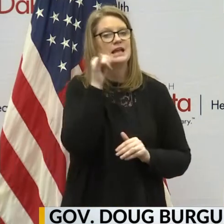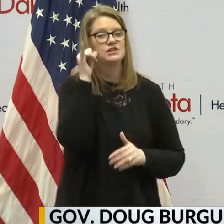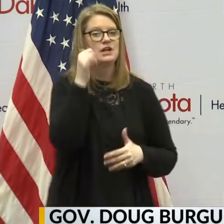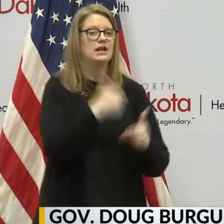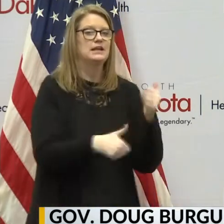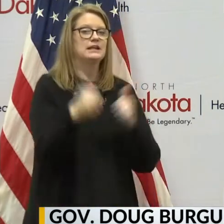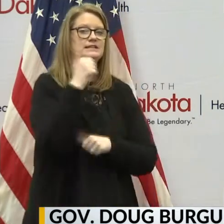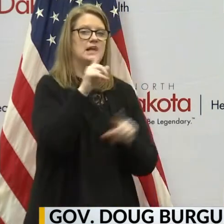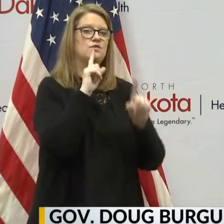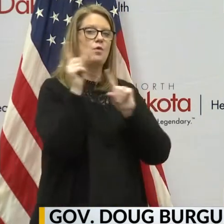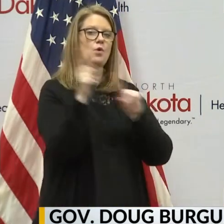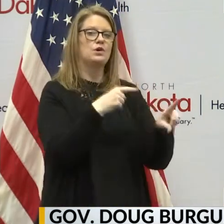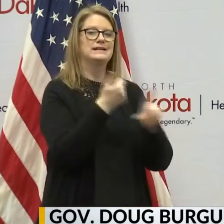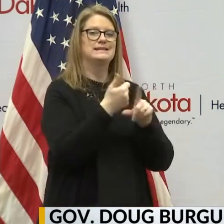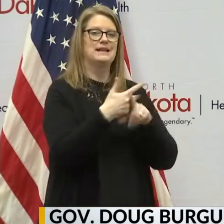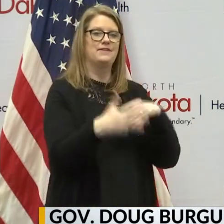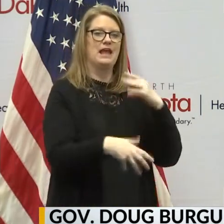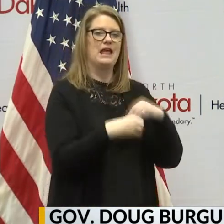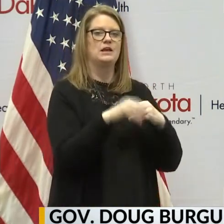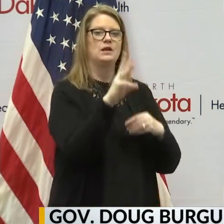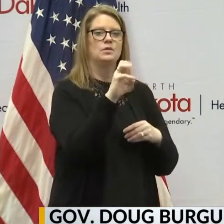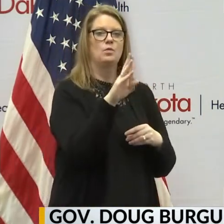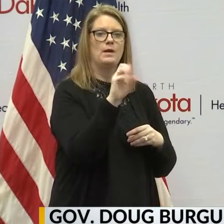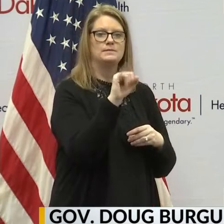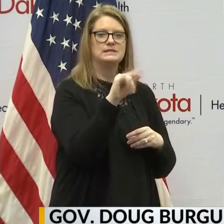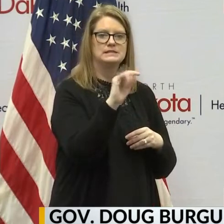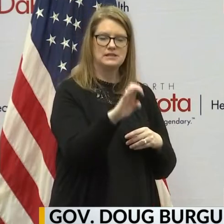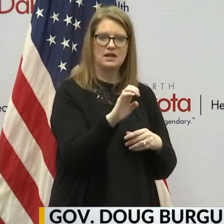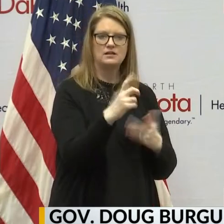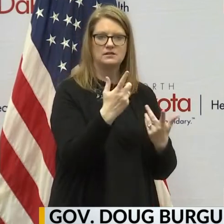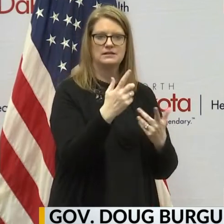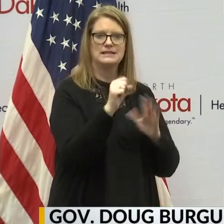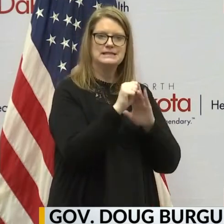TRAVEL SURVEY AT HEALTHND.gov TO PUT YOUR INFORMATION ON THERE. THE OTHER DAY WE SIGNED AN